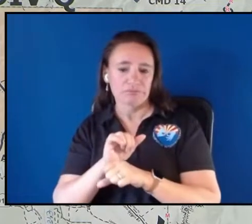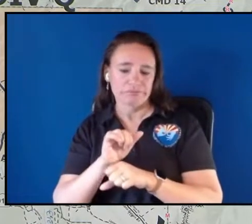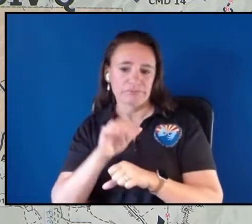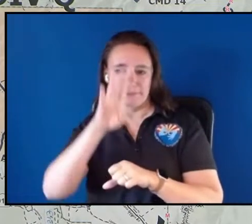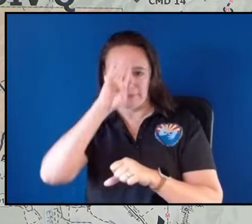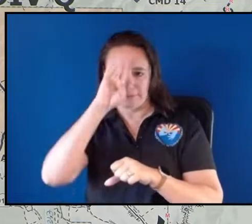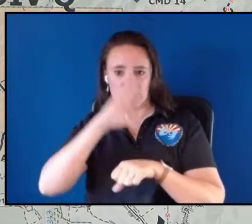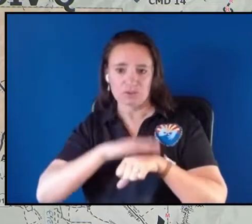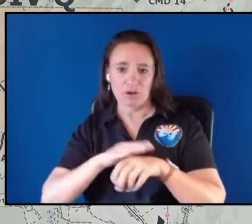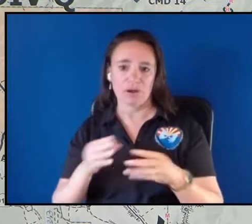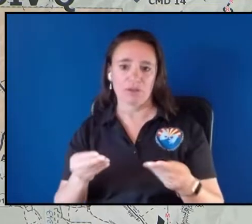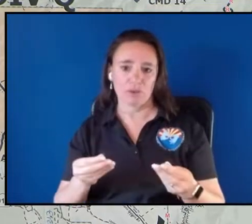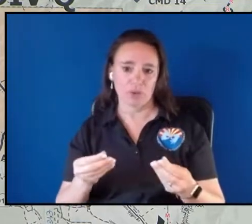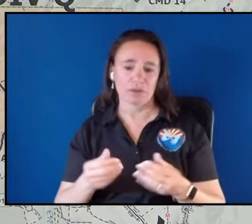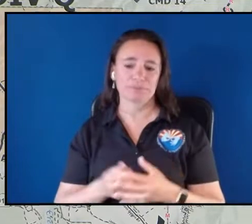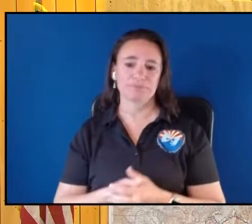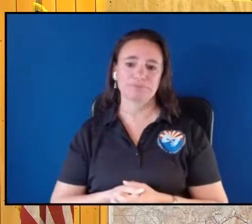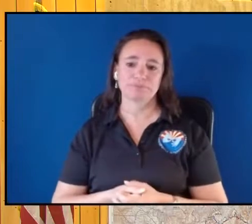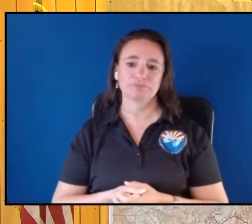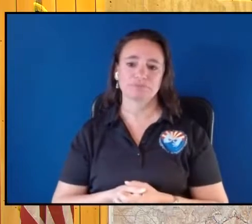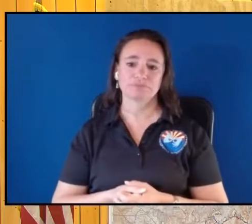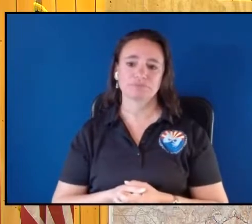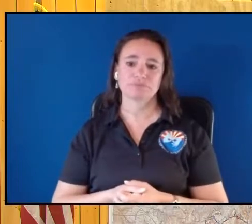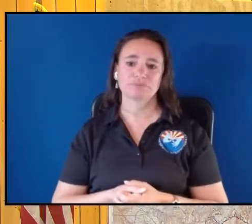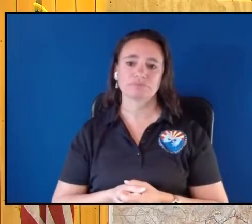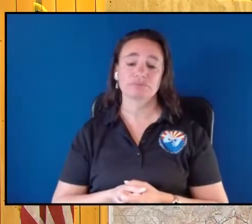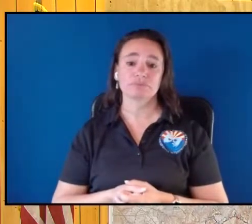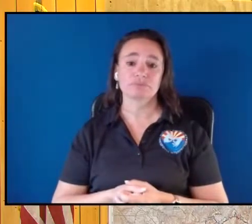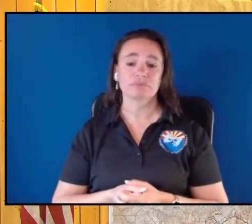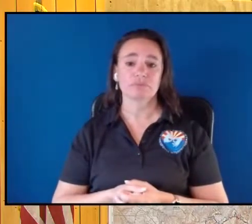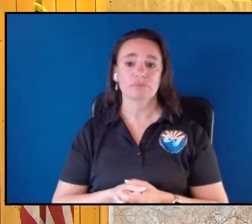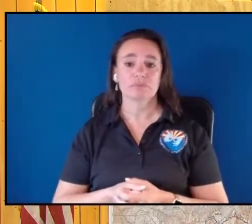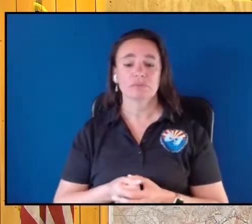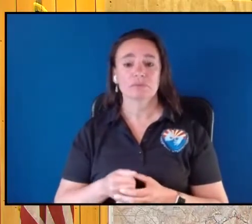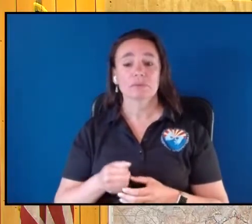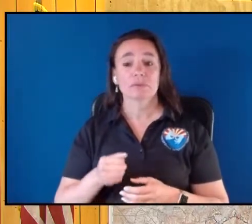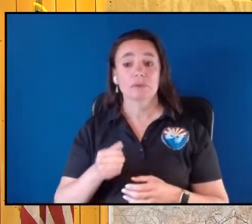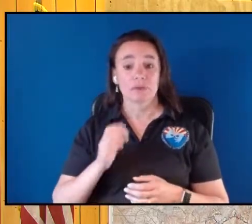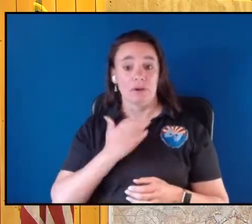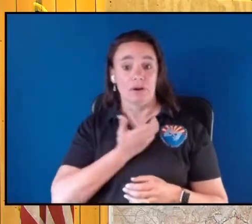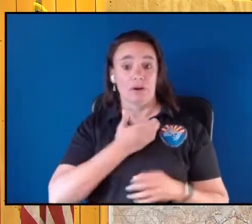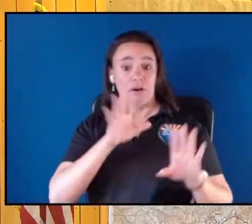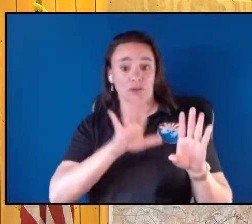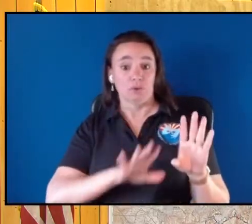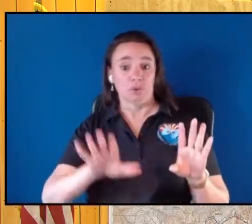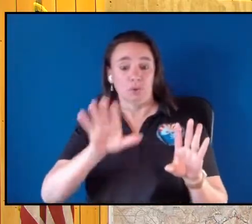I'll start over on the southwest part of our zone.